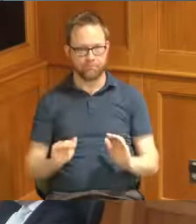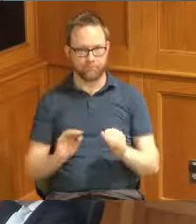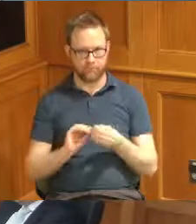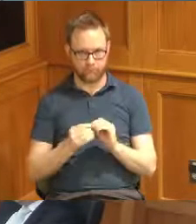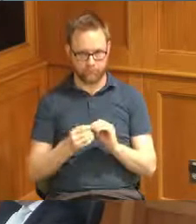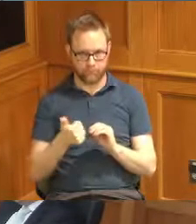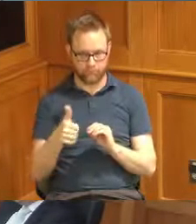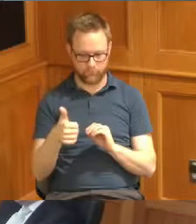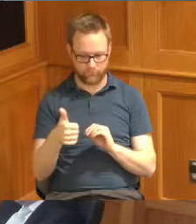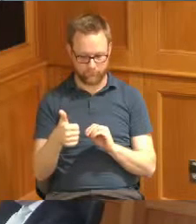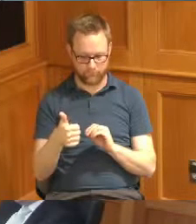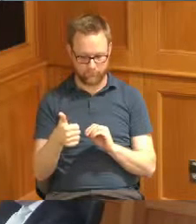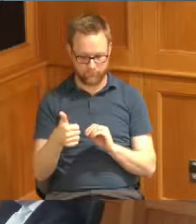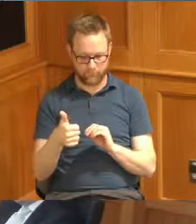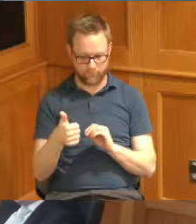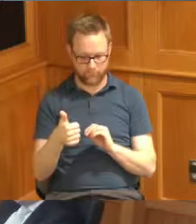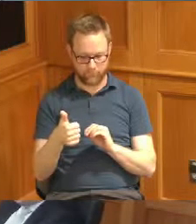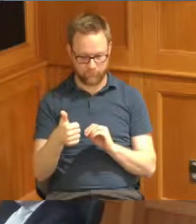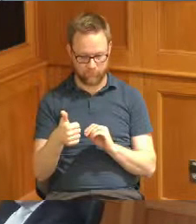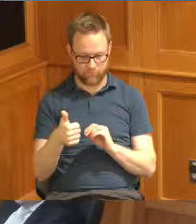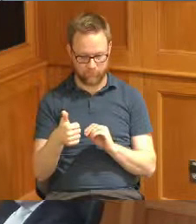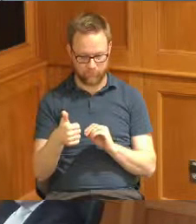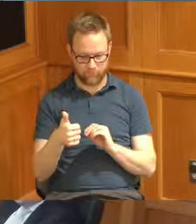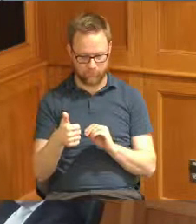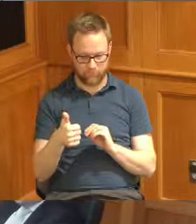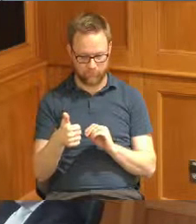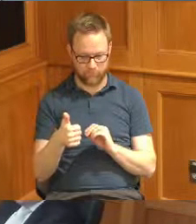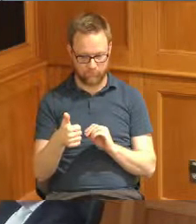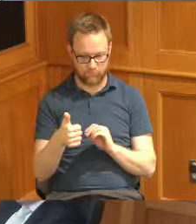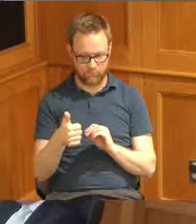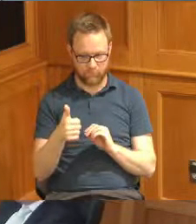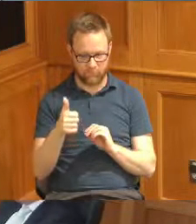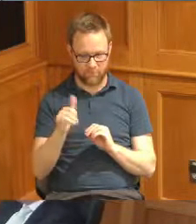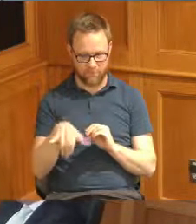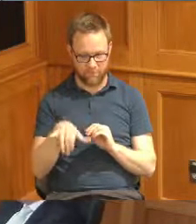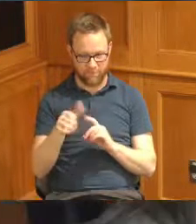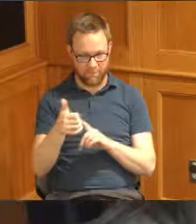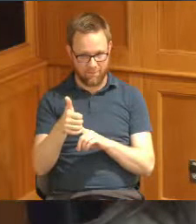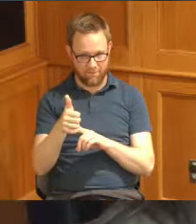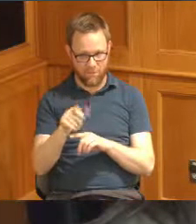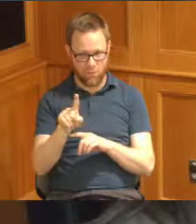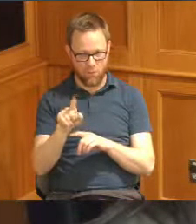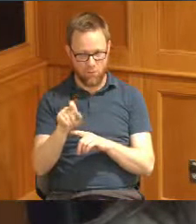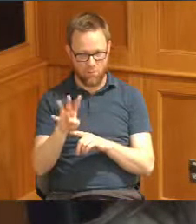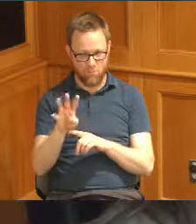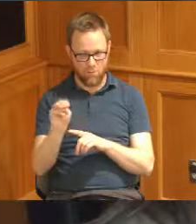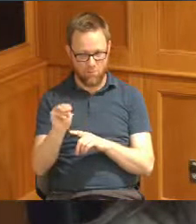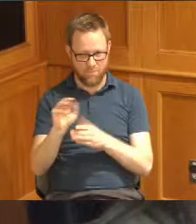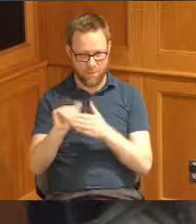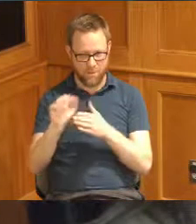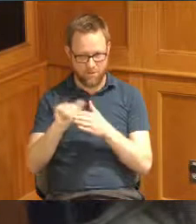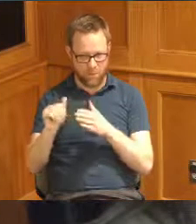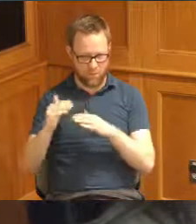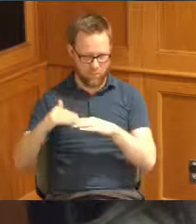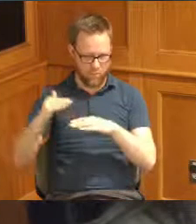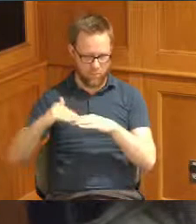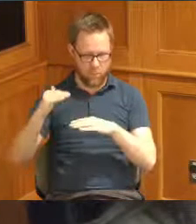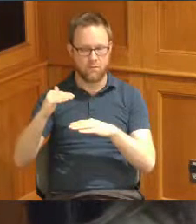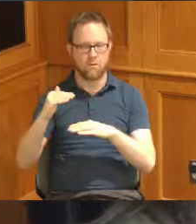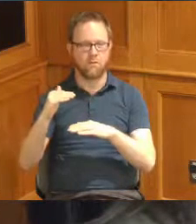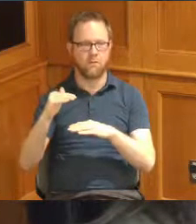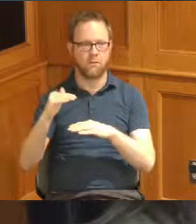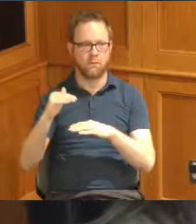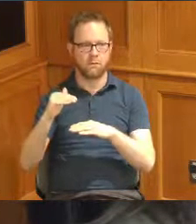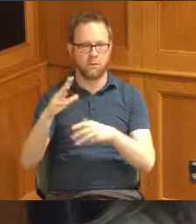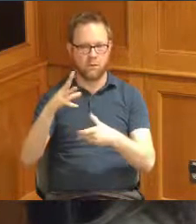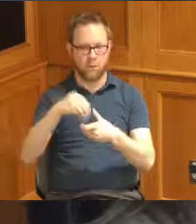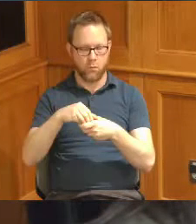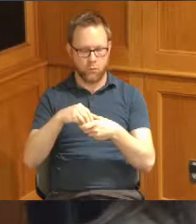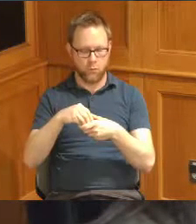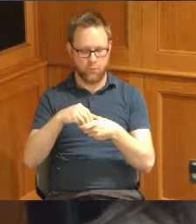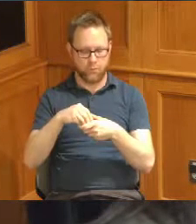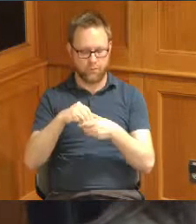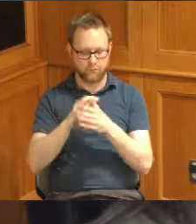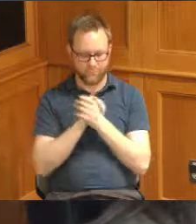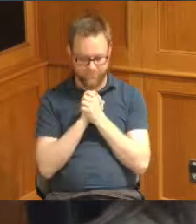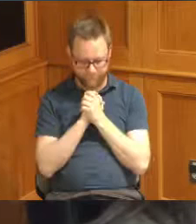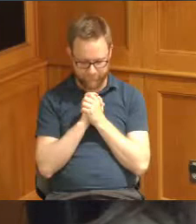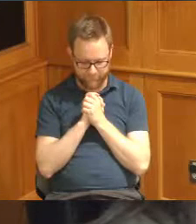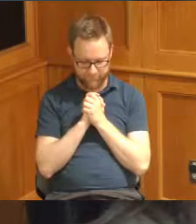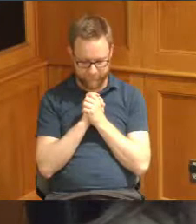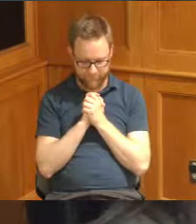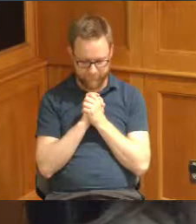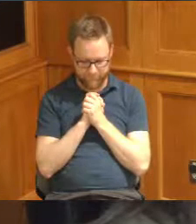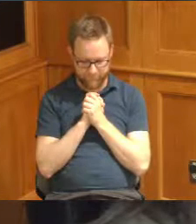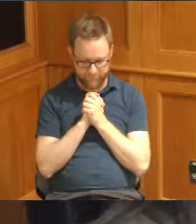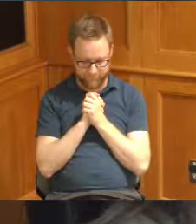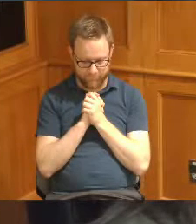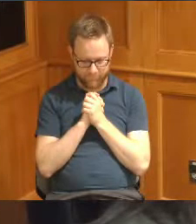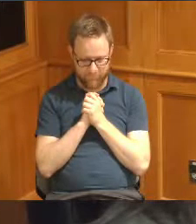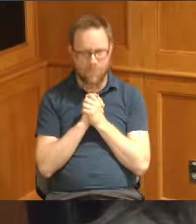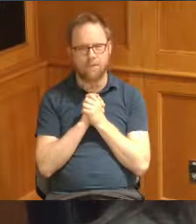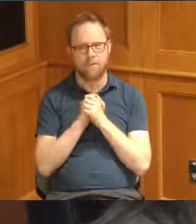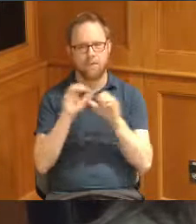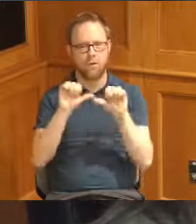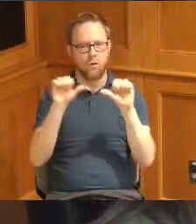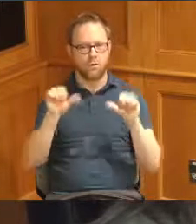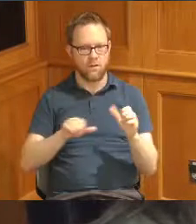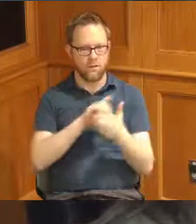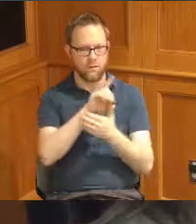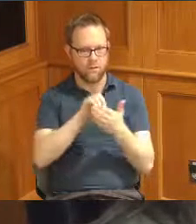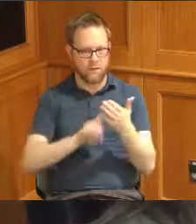number 10 within that item of the 1.4 million plus dollars is the I guess architectural design of the